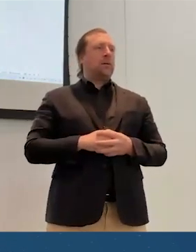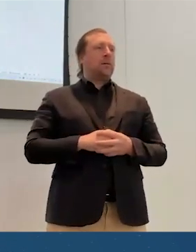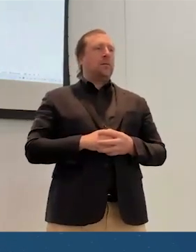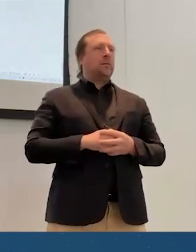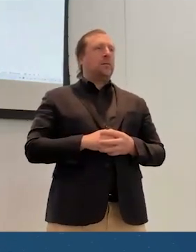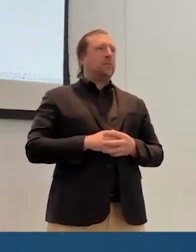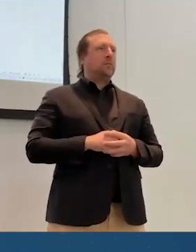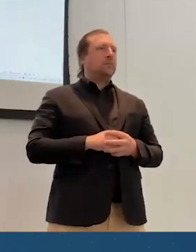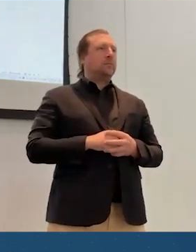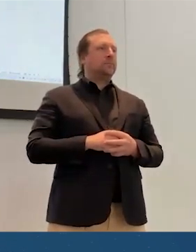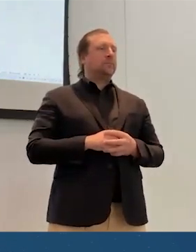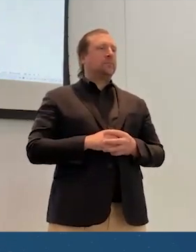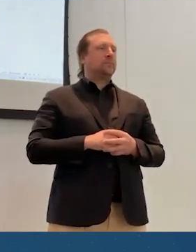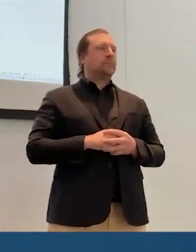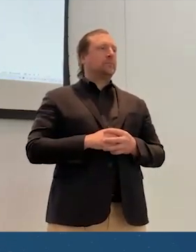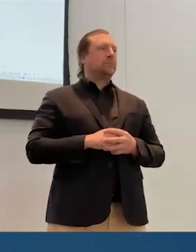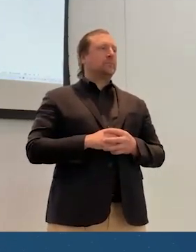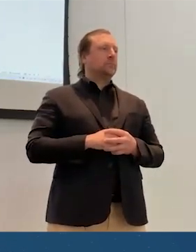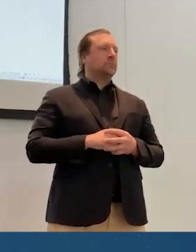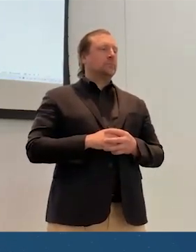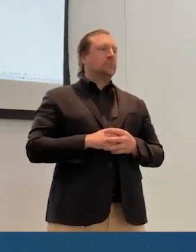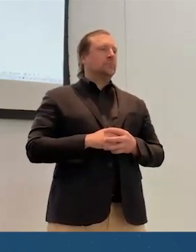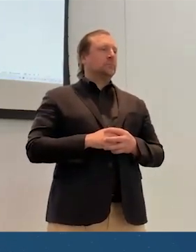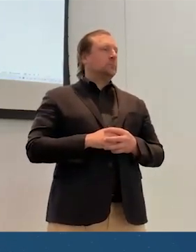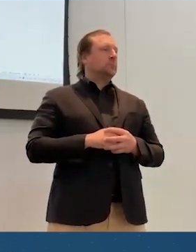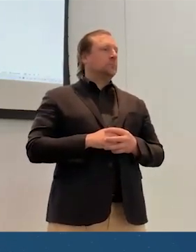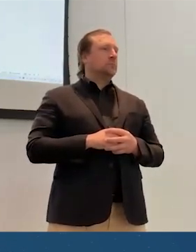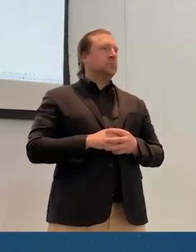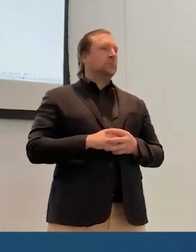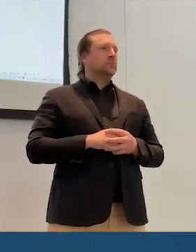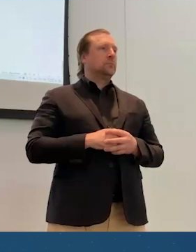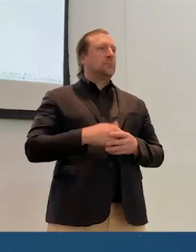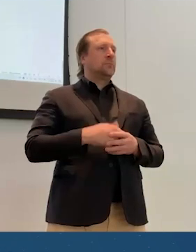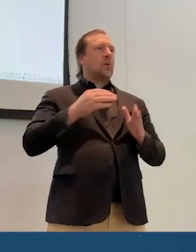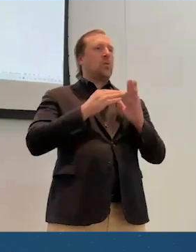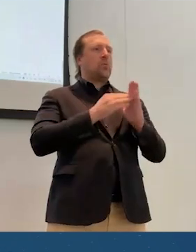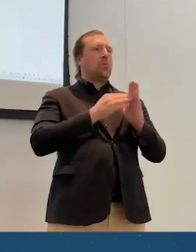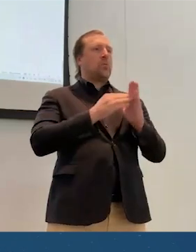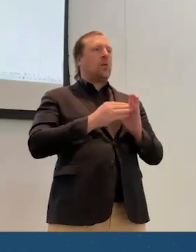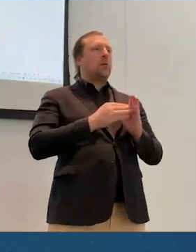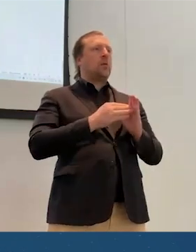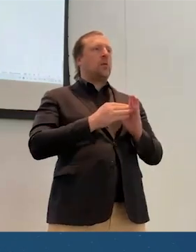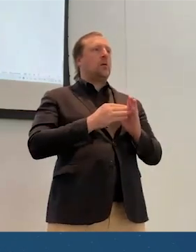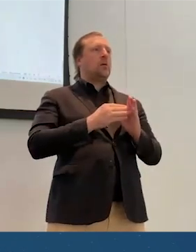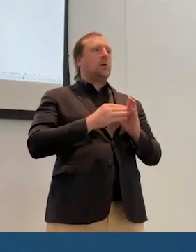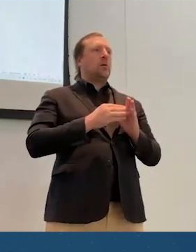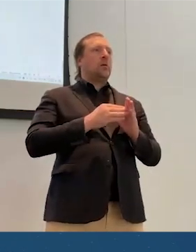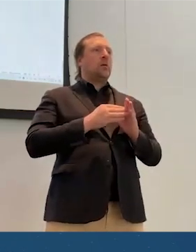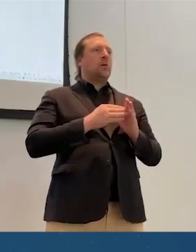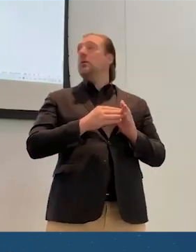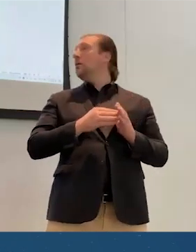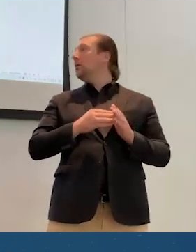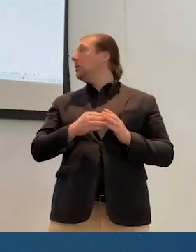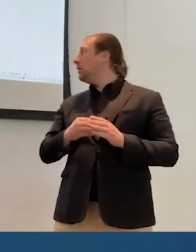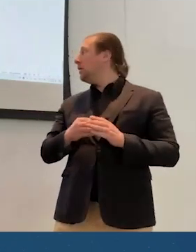it was based on some even tiny experience of watching in real life. Do you know what I mean?